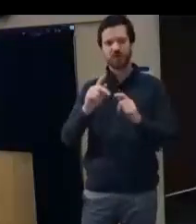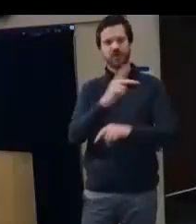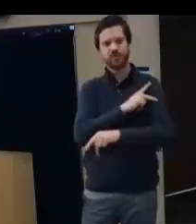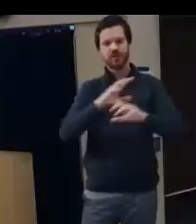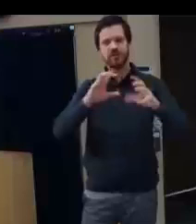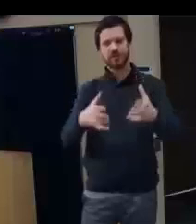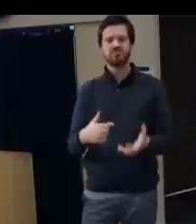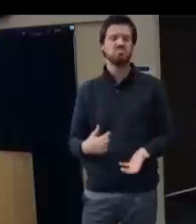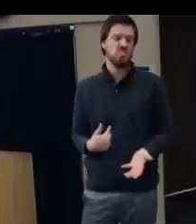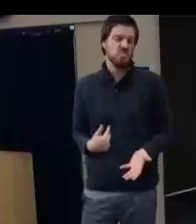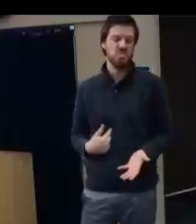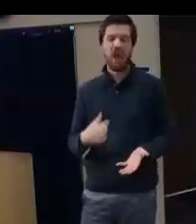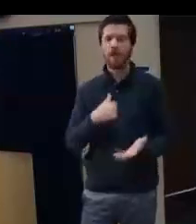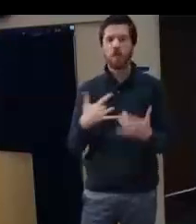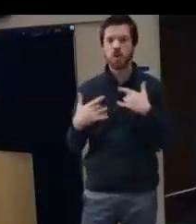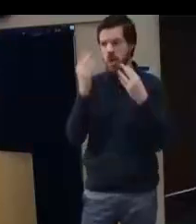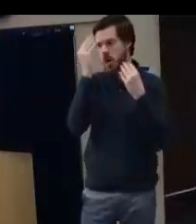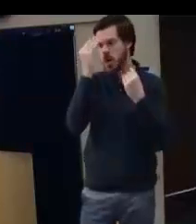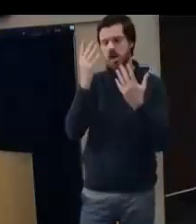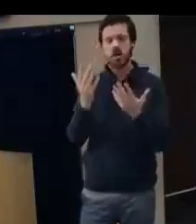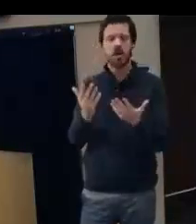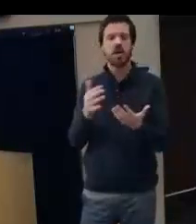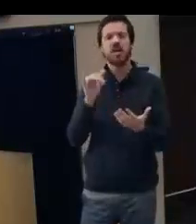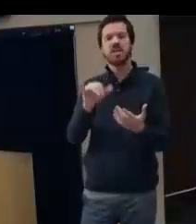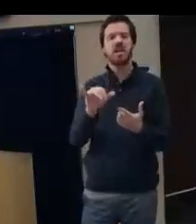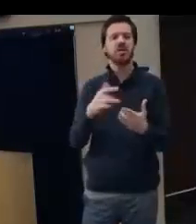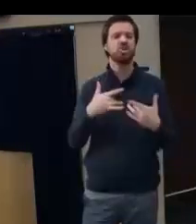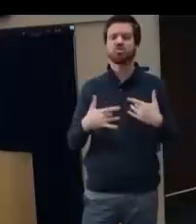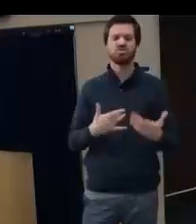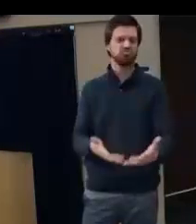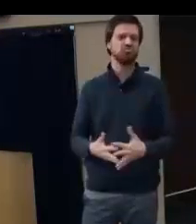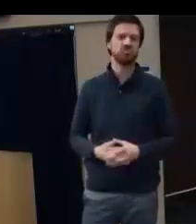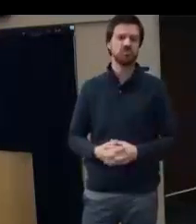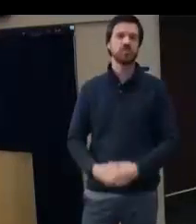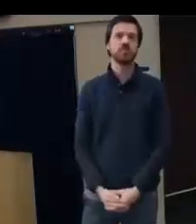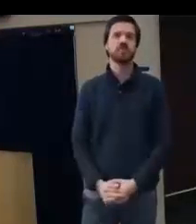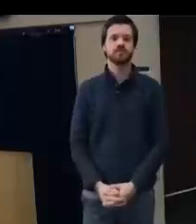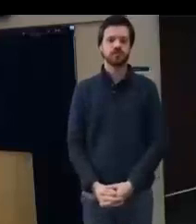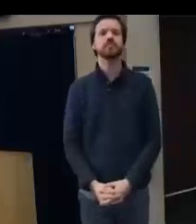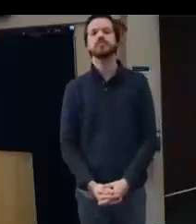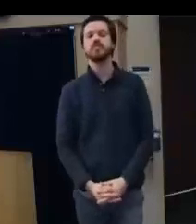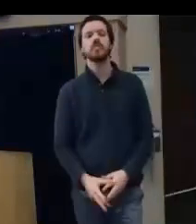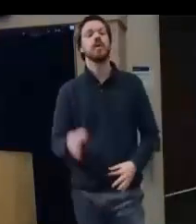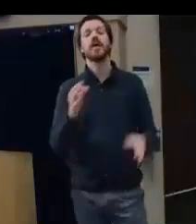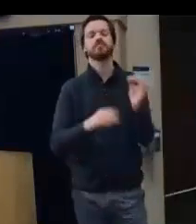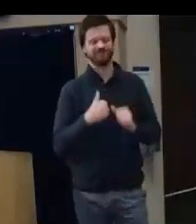that you're not particularly worried about that um that concern instead of saying I know how you